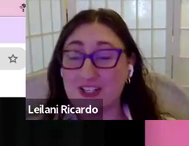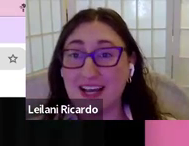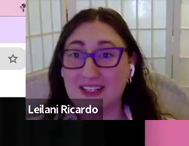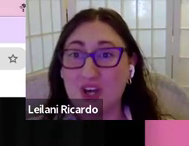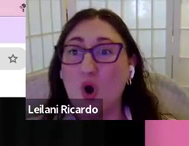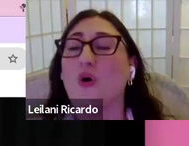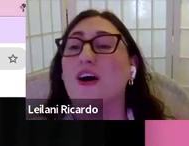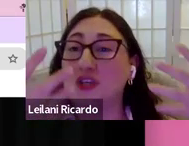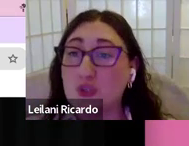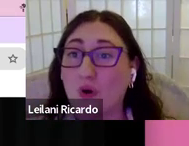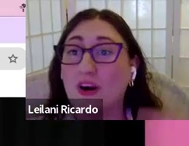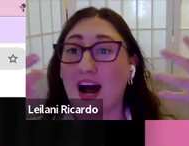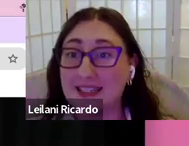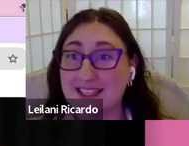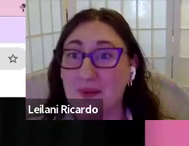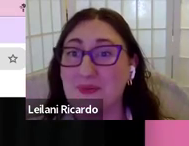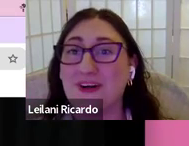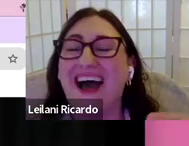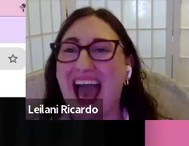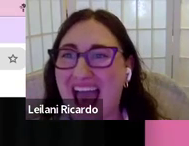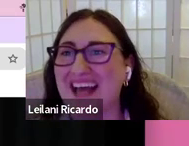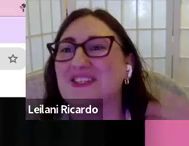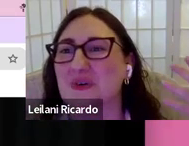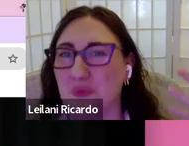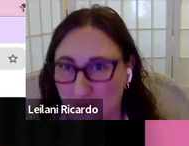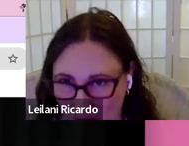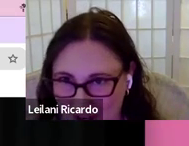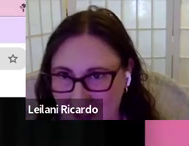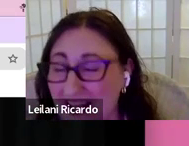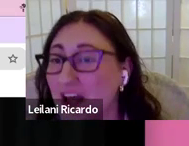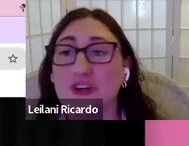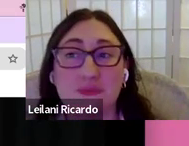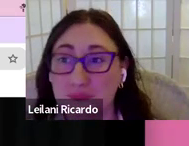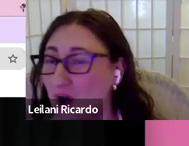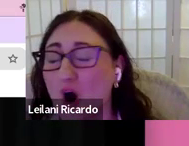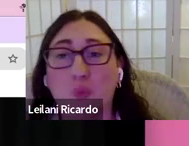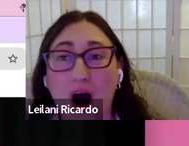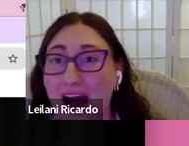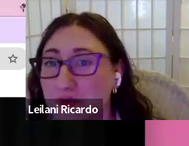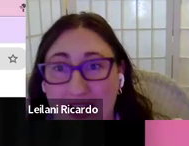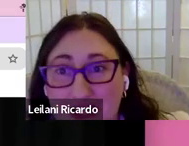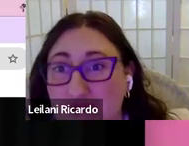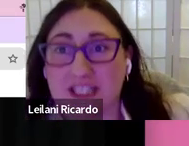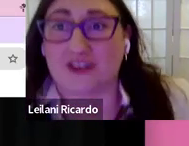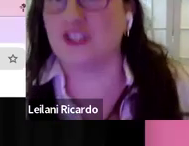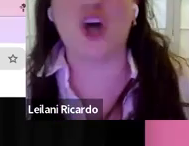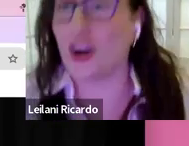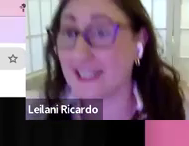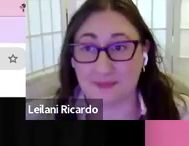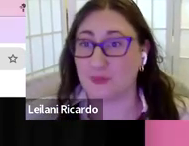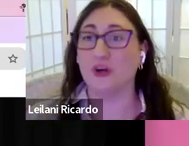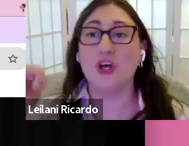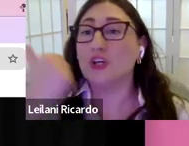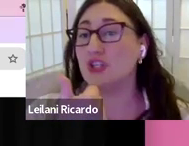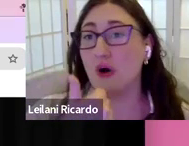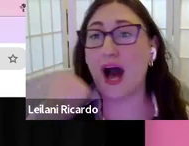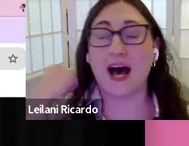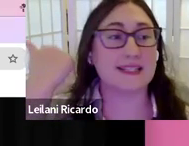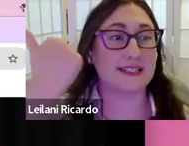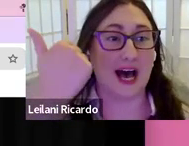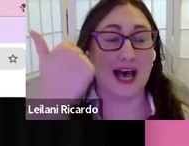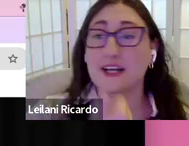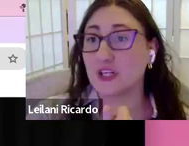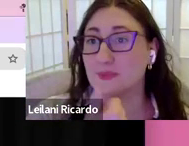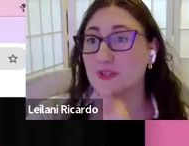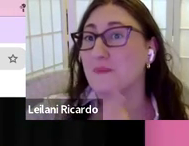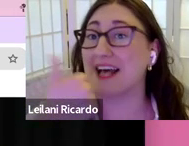project or of your ensemble at work. A wide range of materials are acceptable. Show us excerpts from